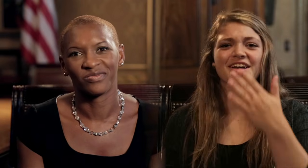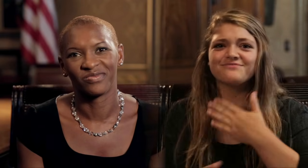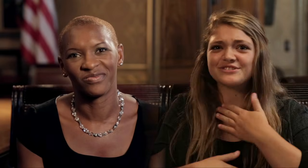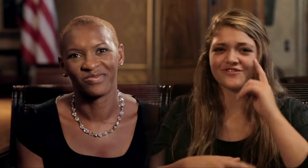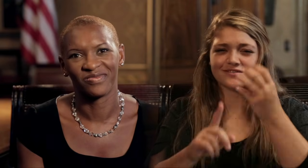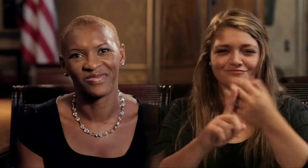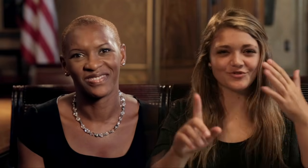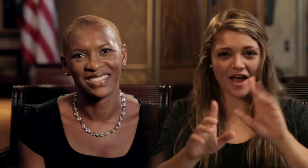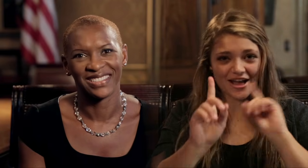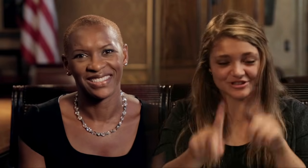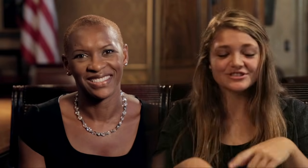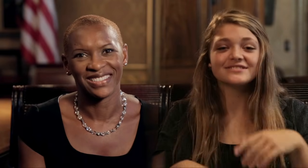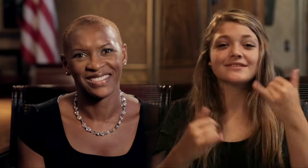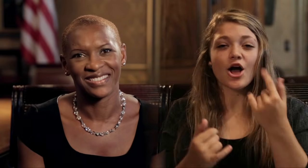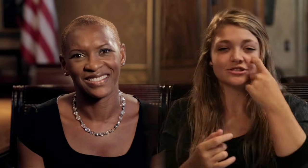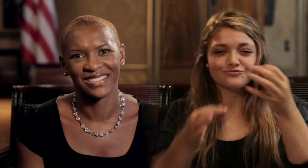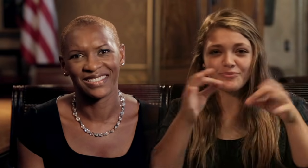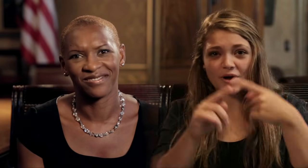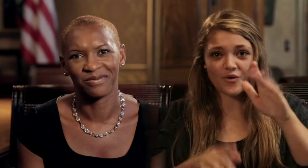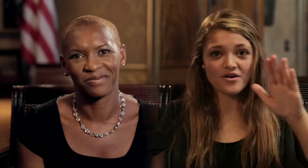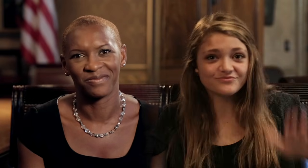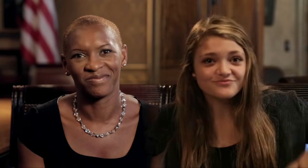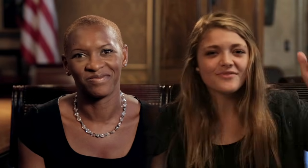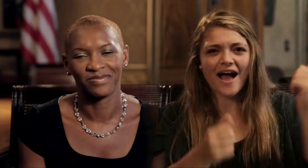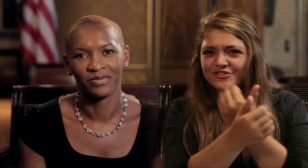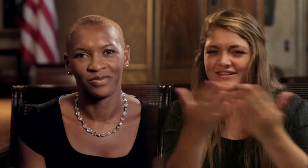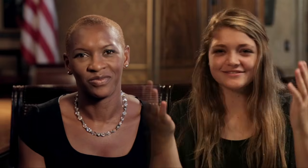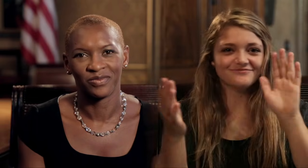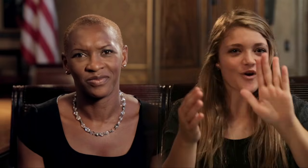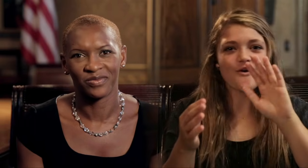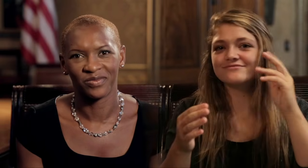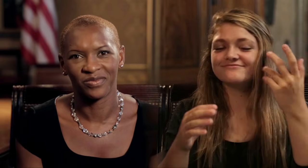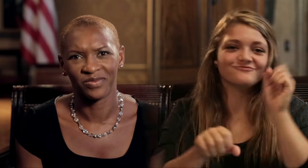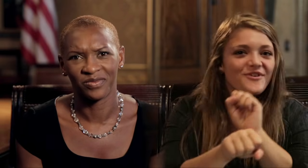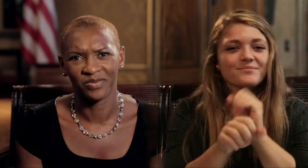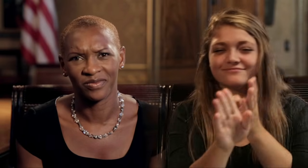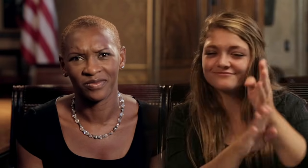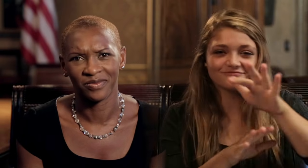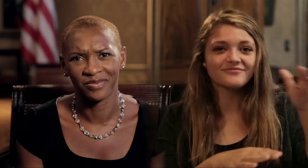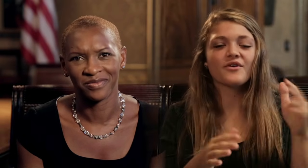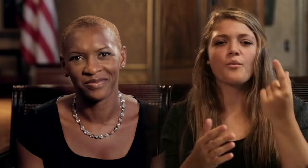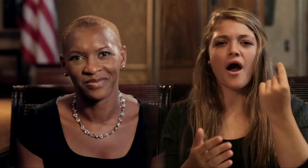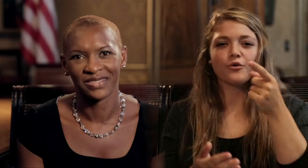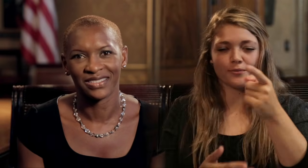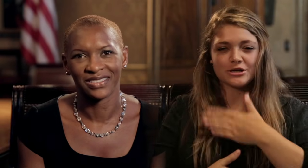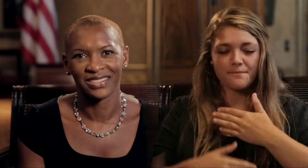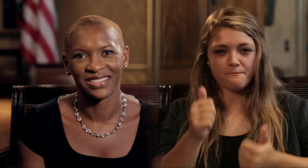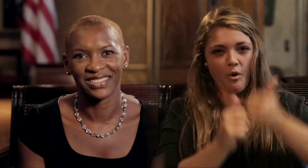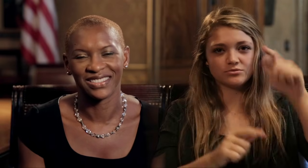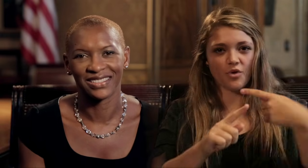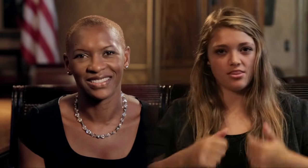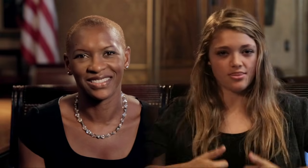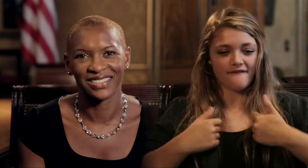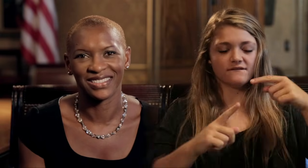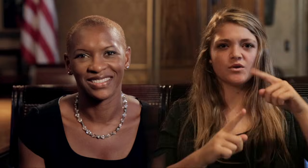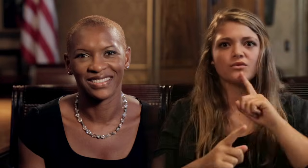Thank you for your answer. Now, you've spoken about your childhood and your career, everything. What do you appreciate most about life?